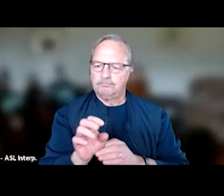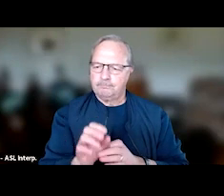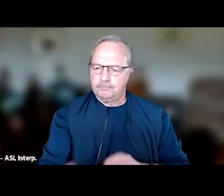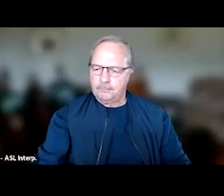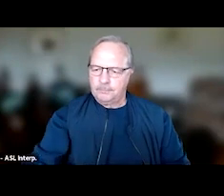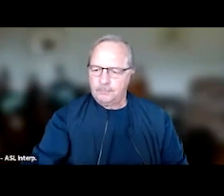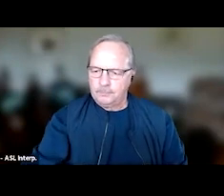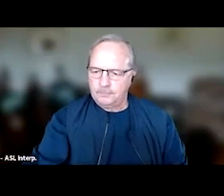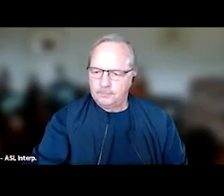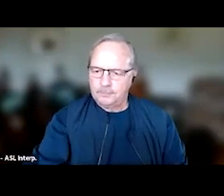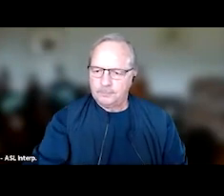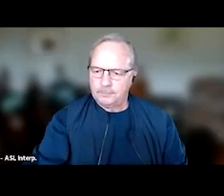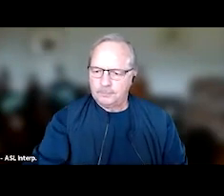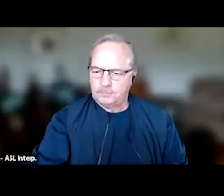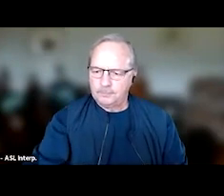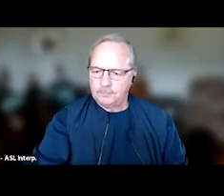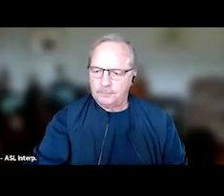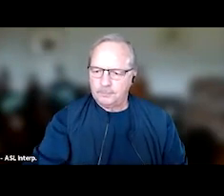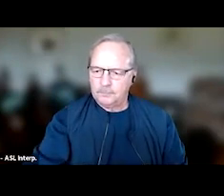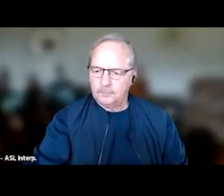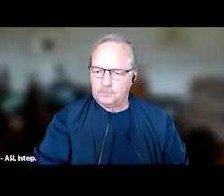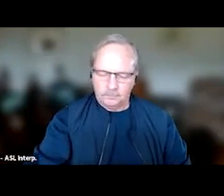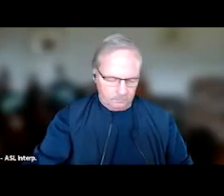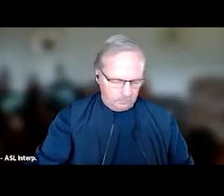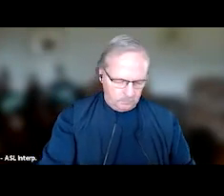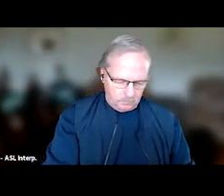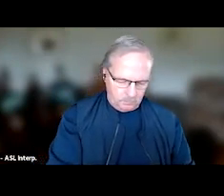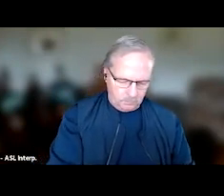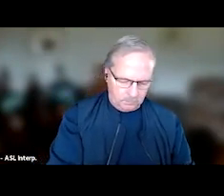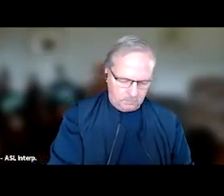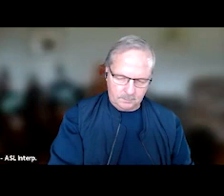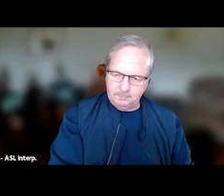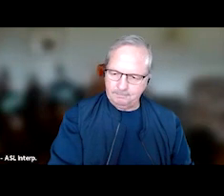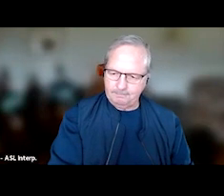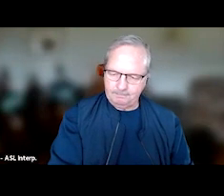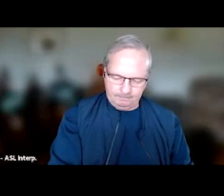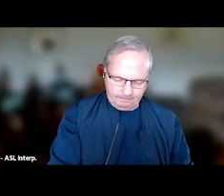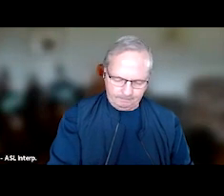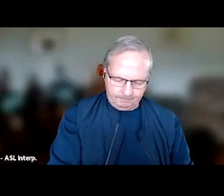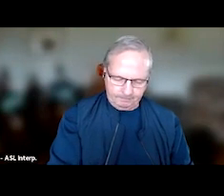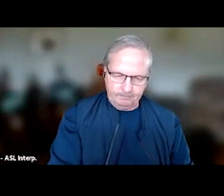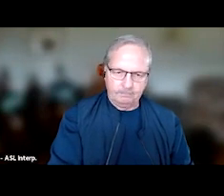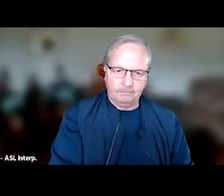I apologize, on this poll. Oh, let me try.